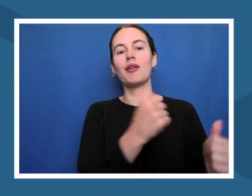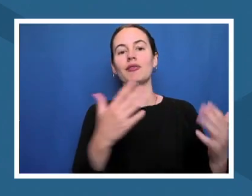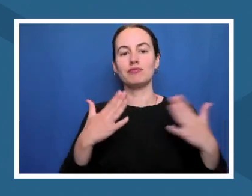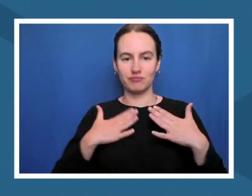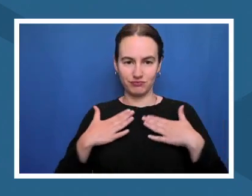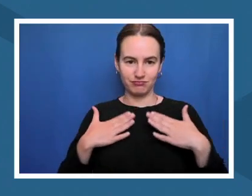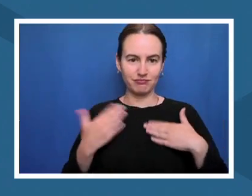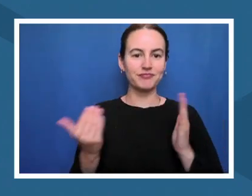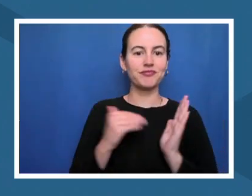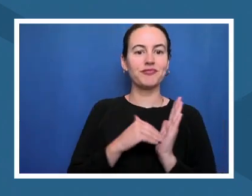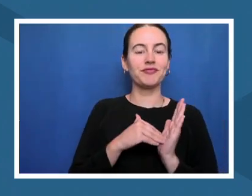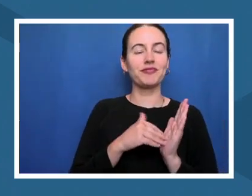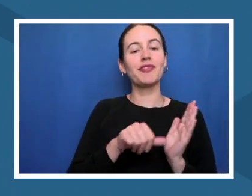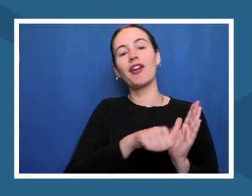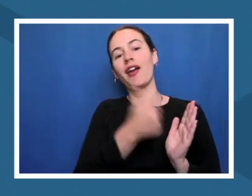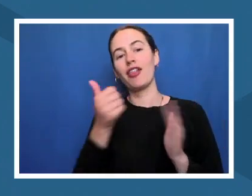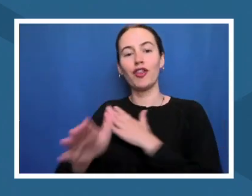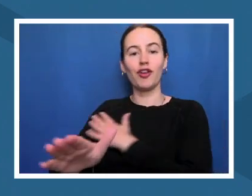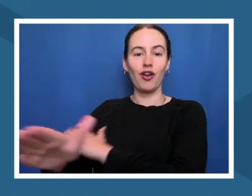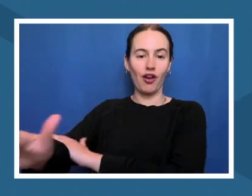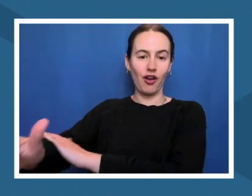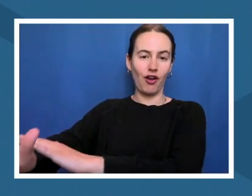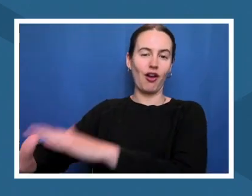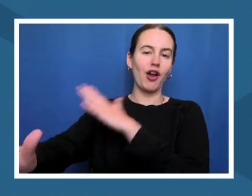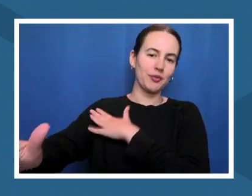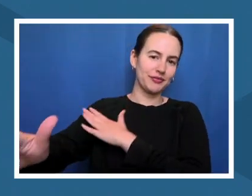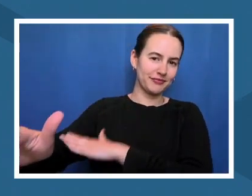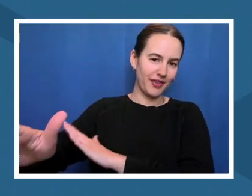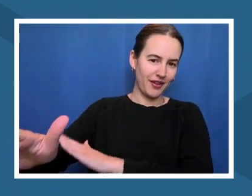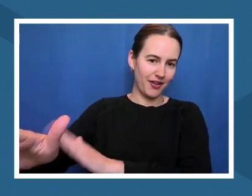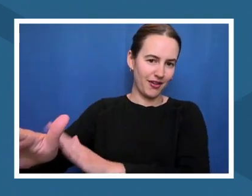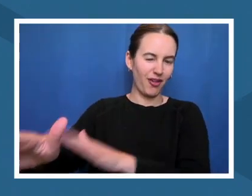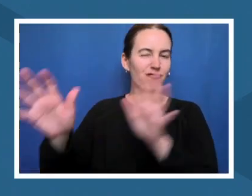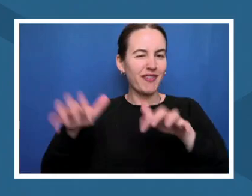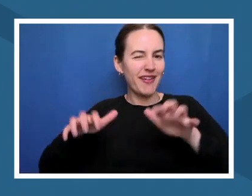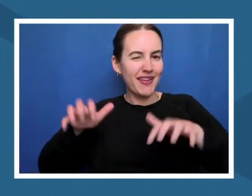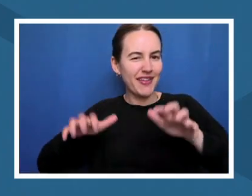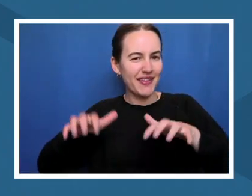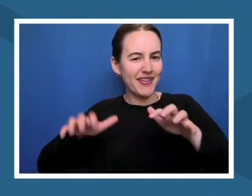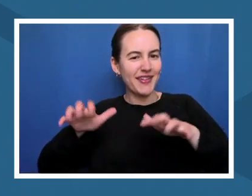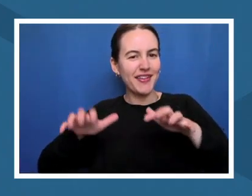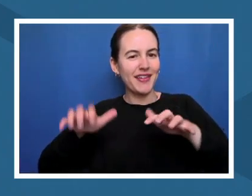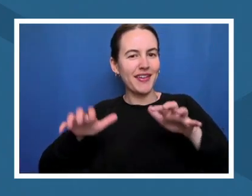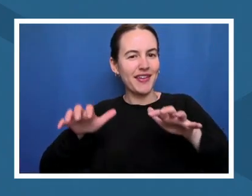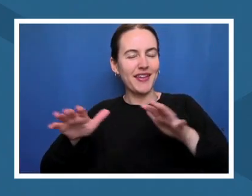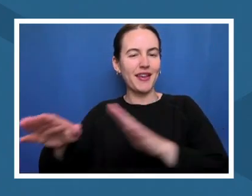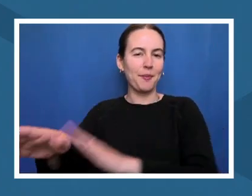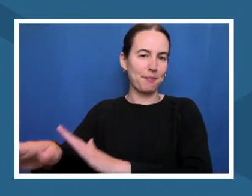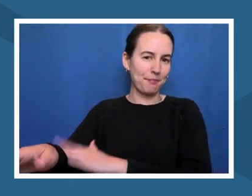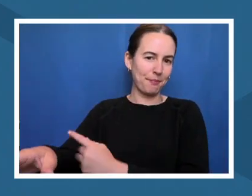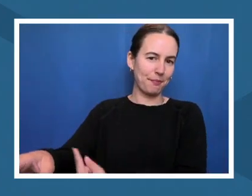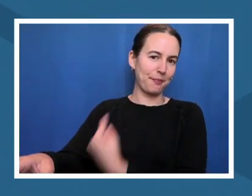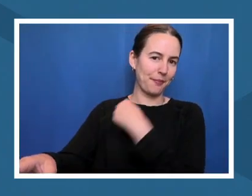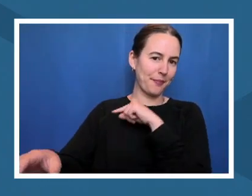raindrops heavy rain drops down the other arm